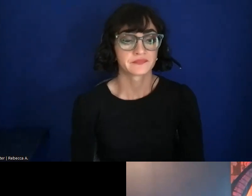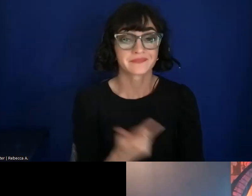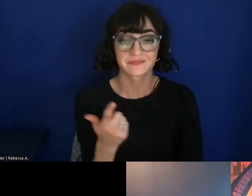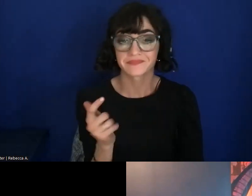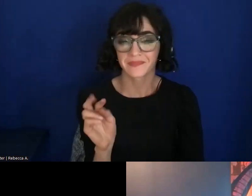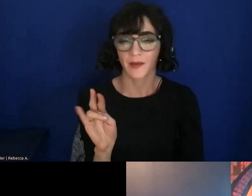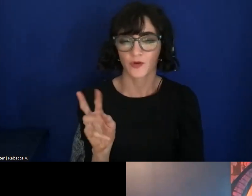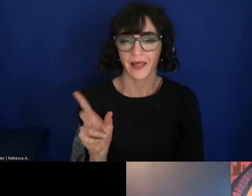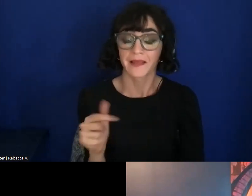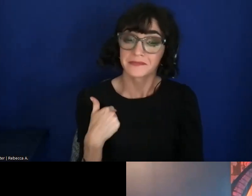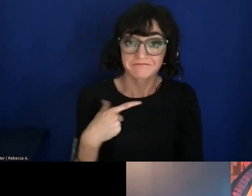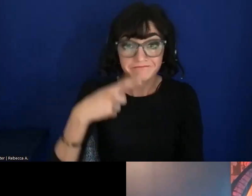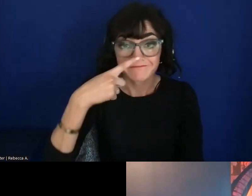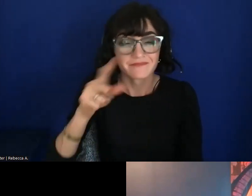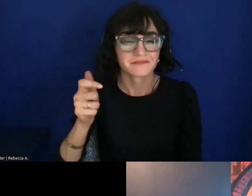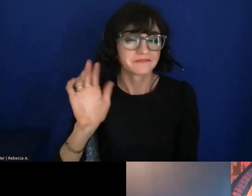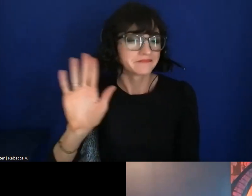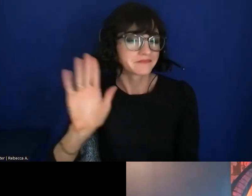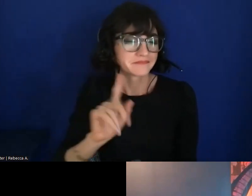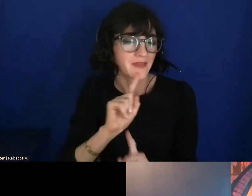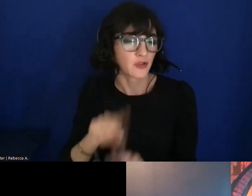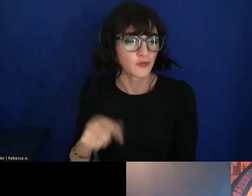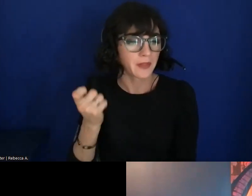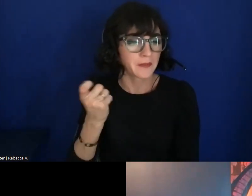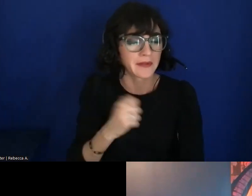in I know something that's really helpful that's been really helpful when I've been